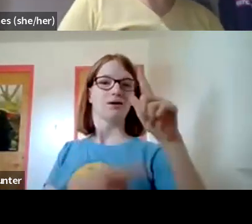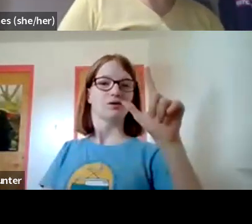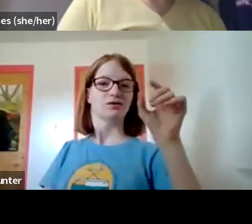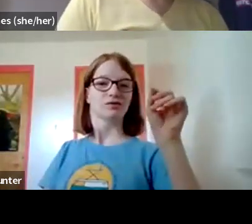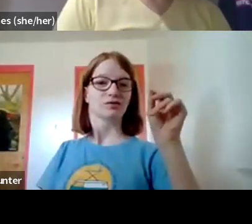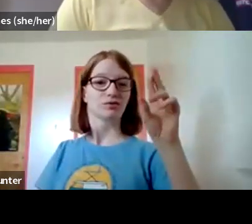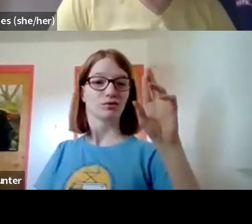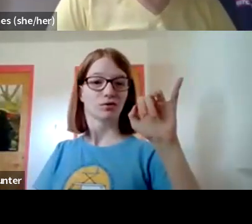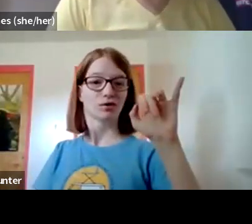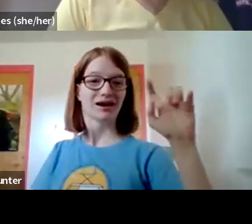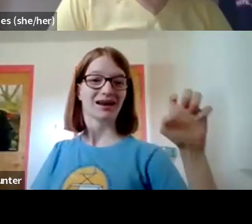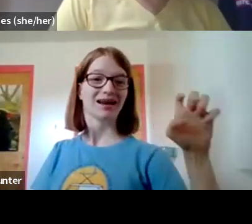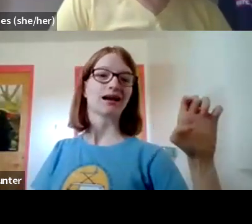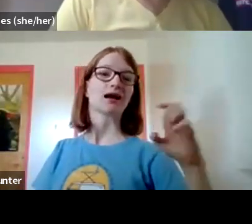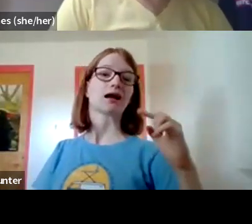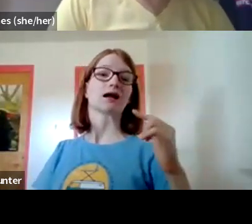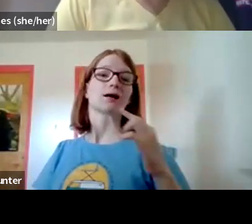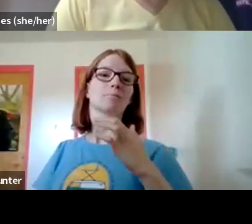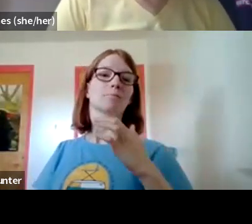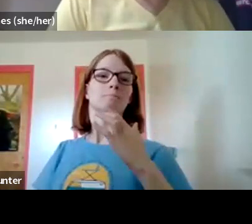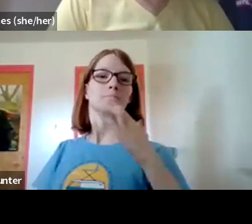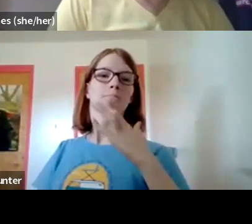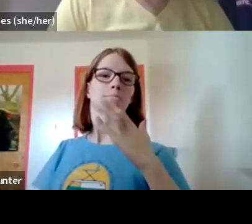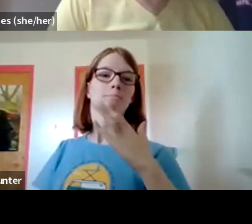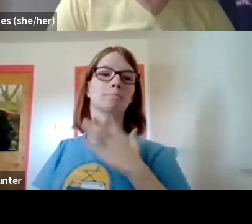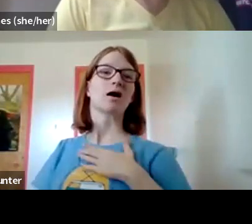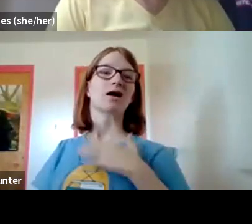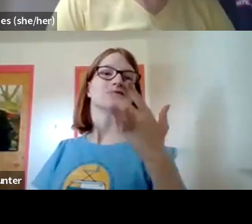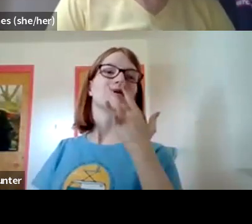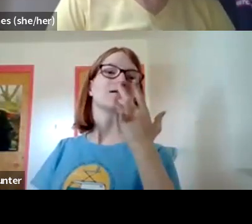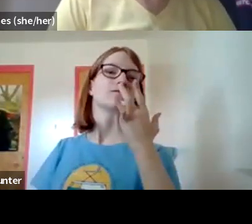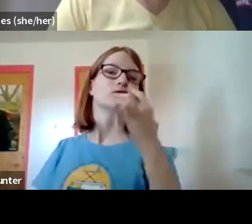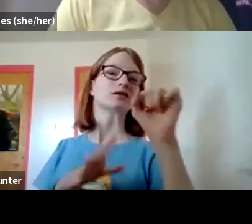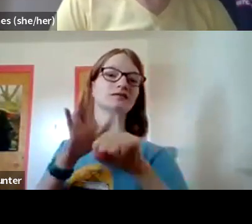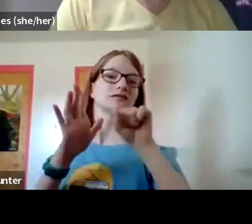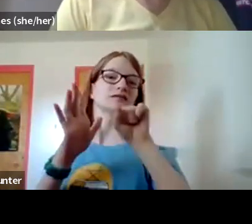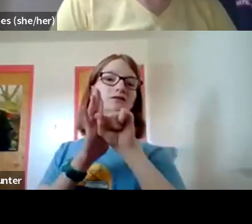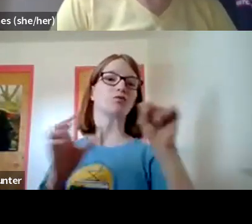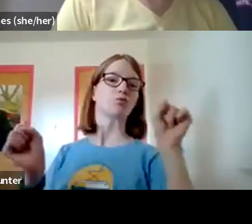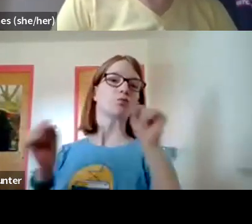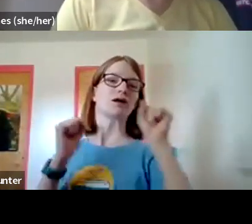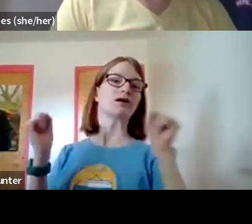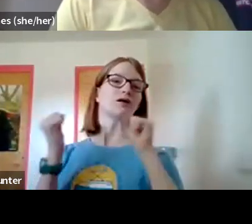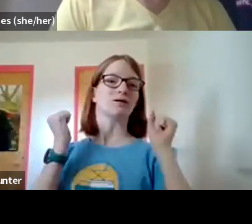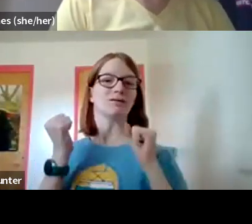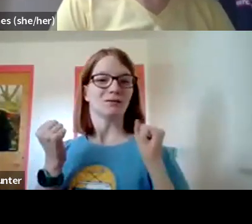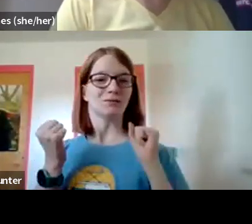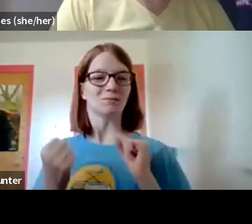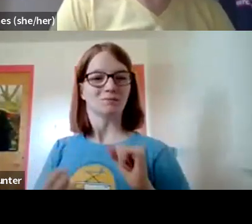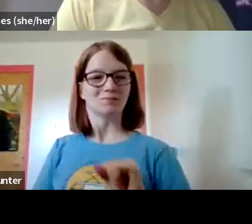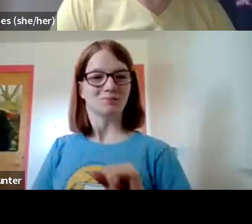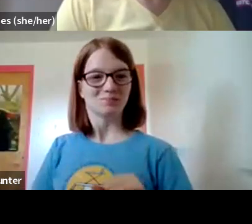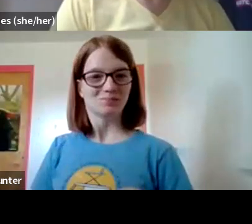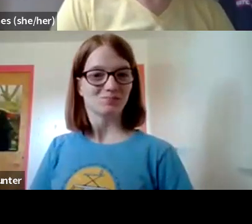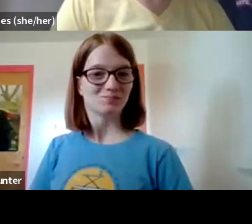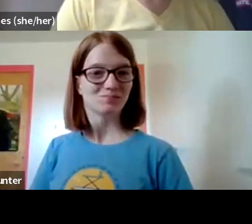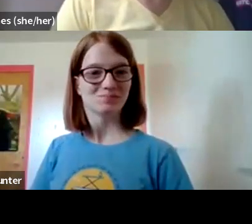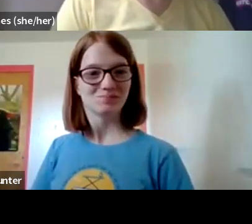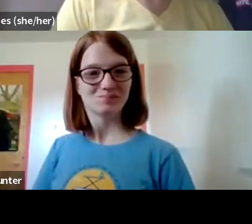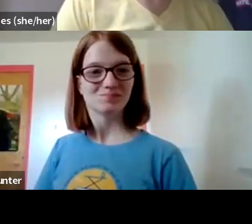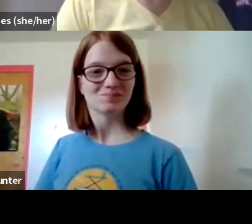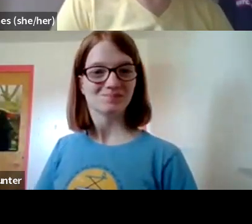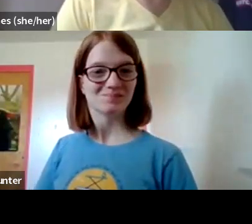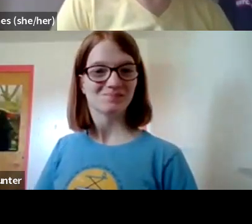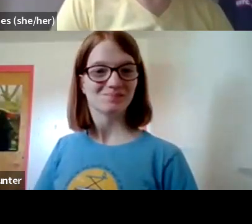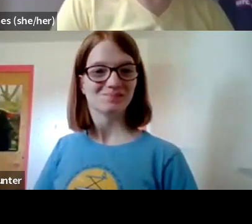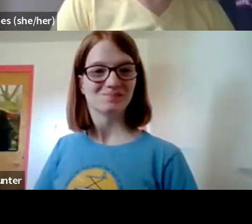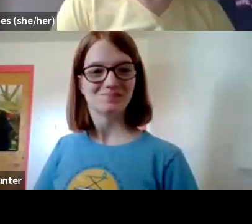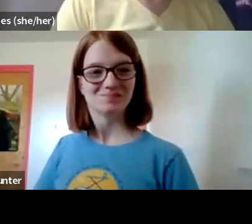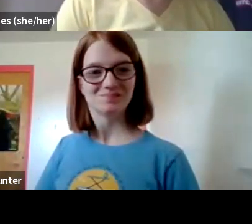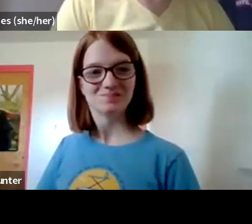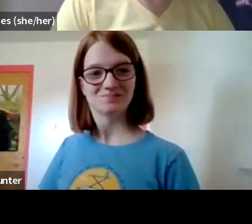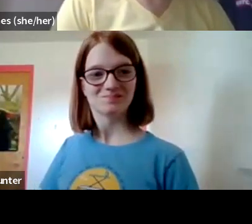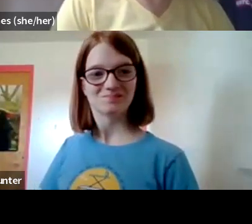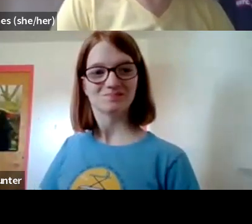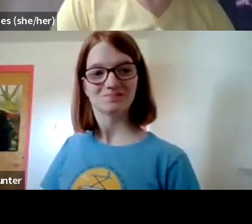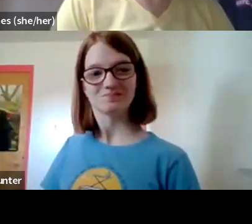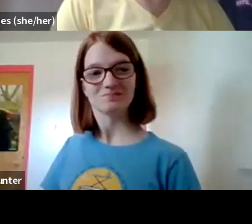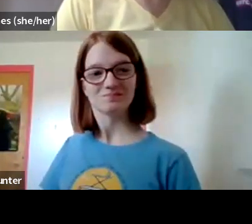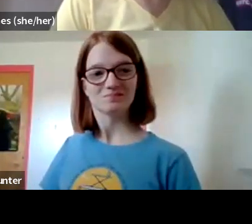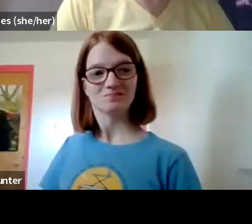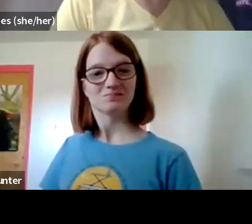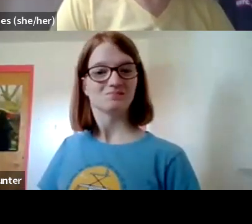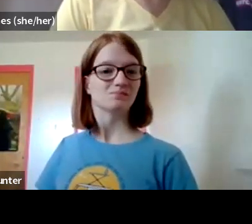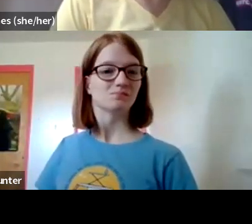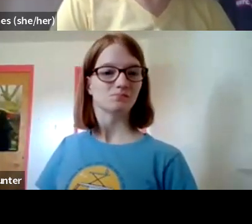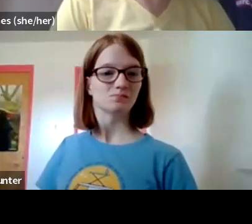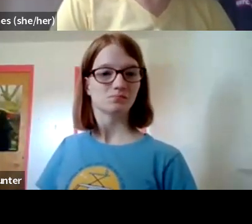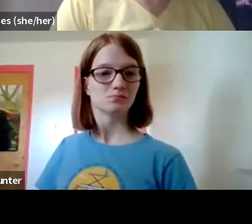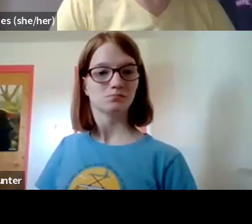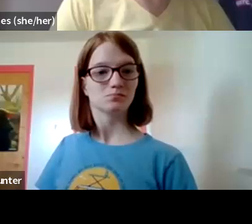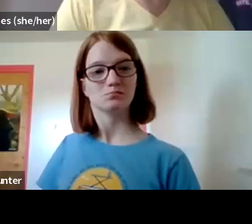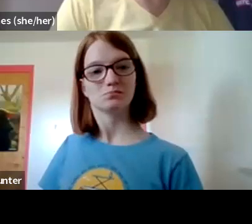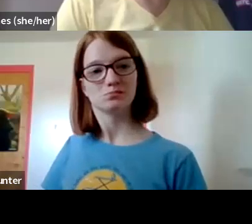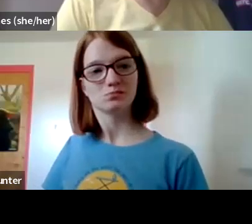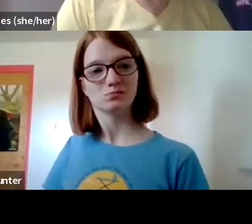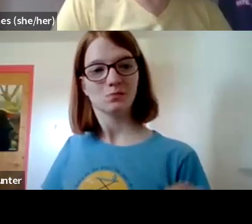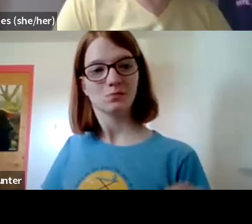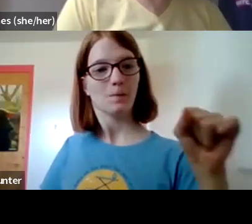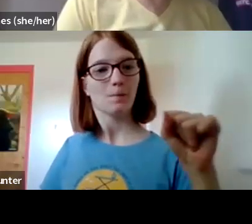on Loralee.